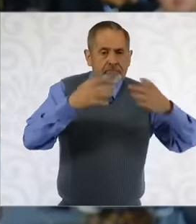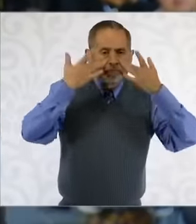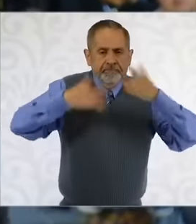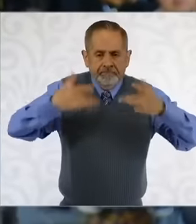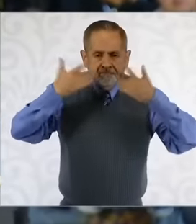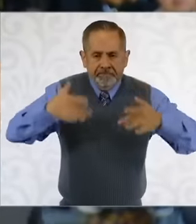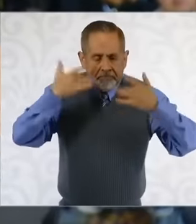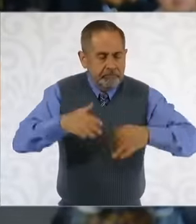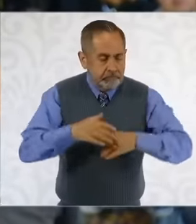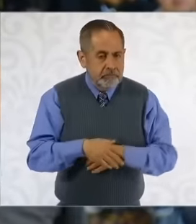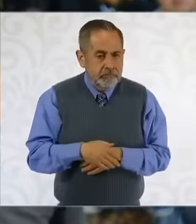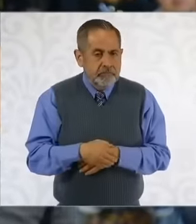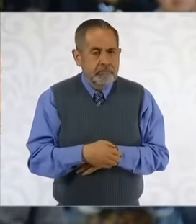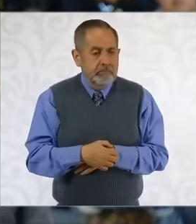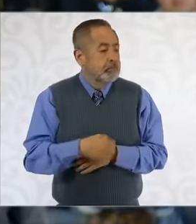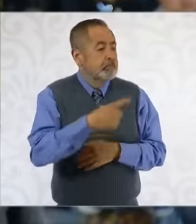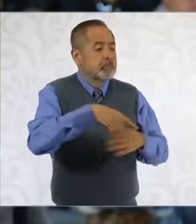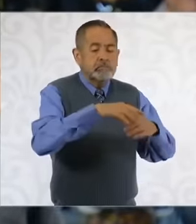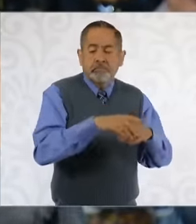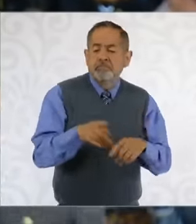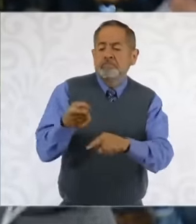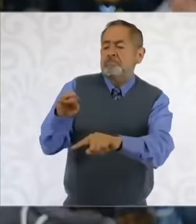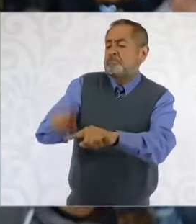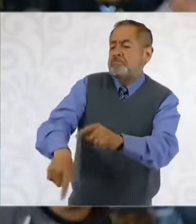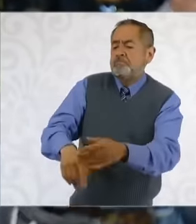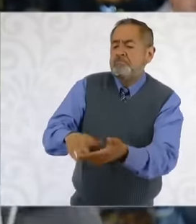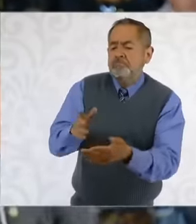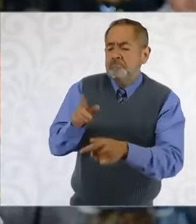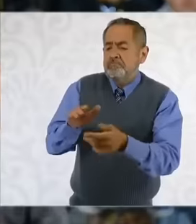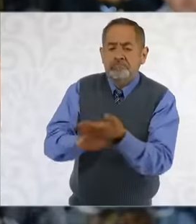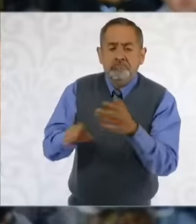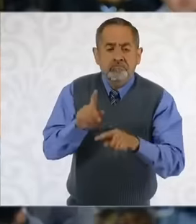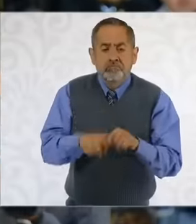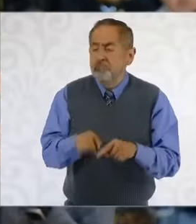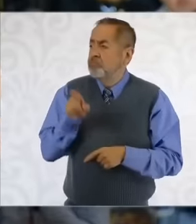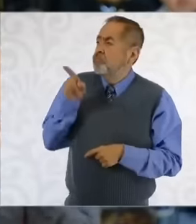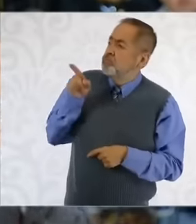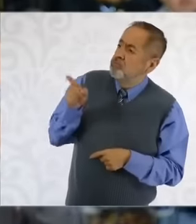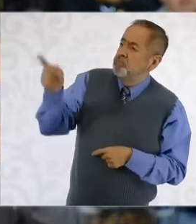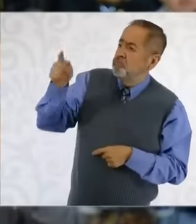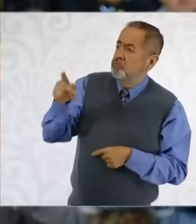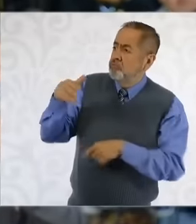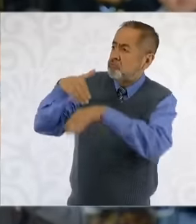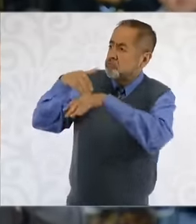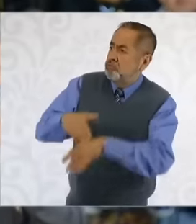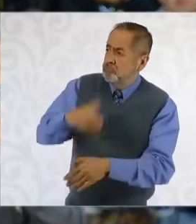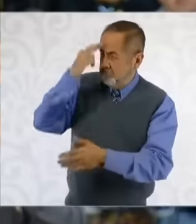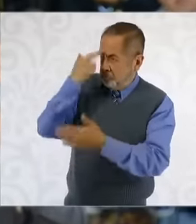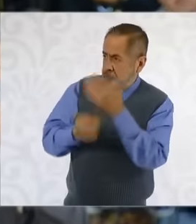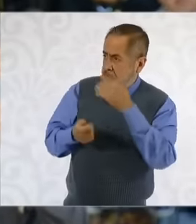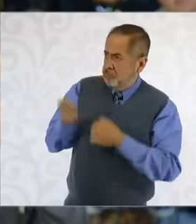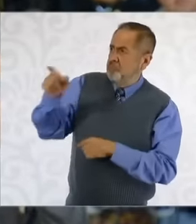you throw back the judicial reform and you are considered in contempt without having to